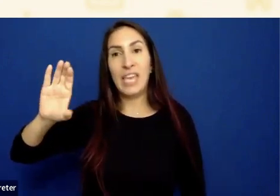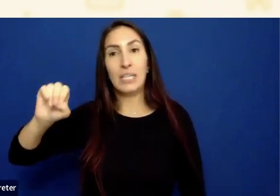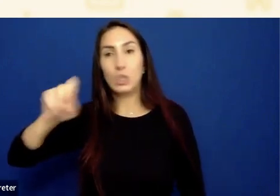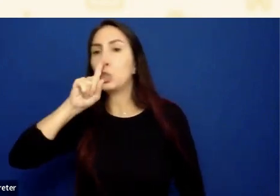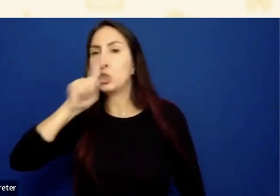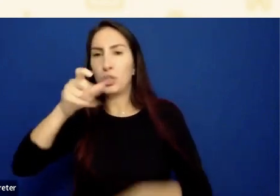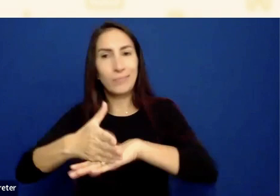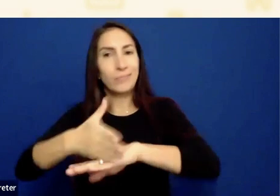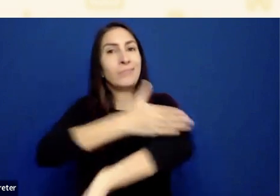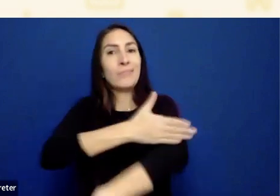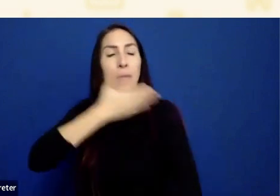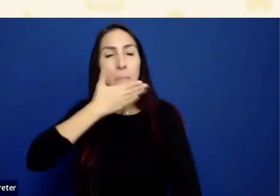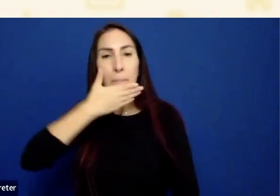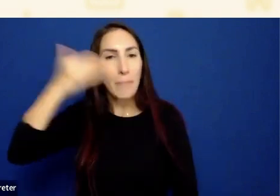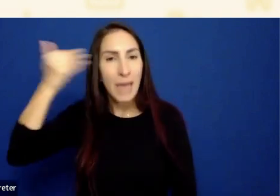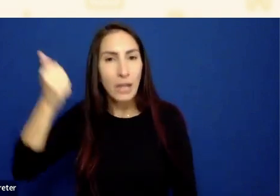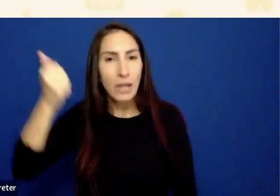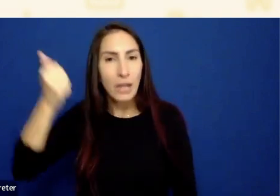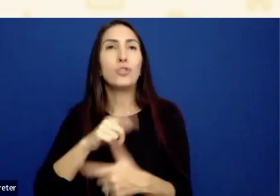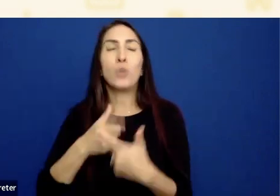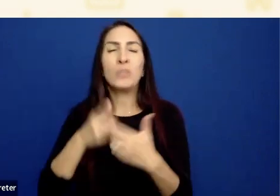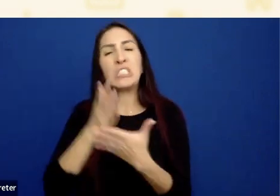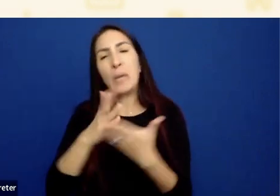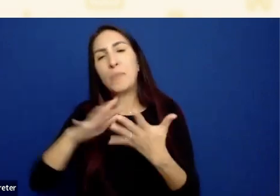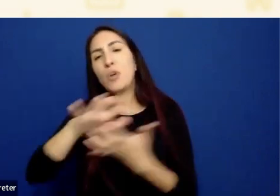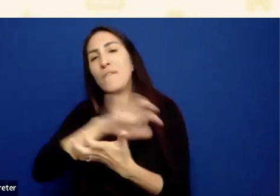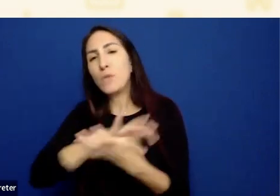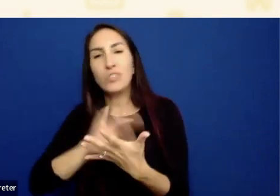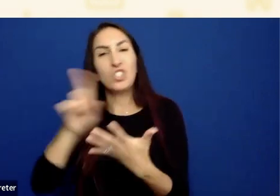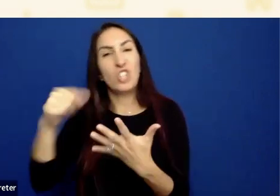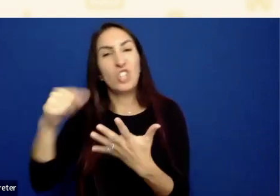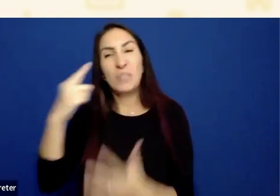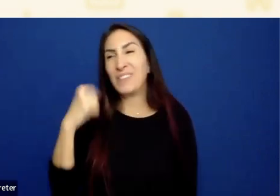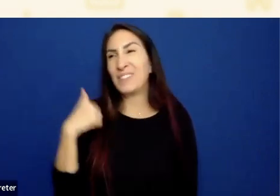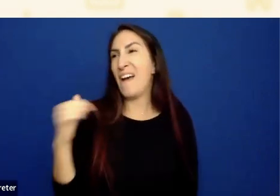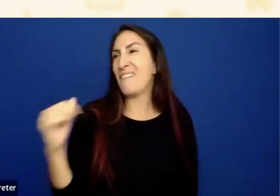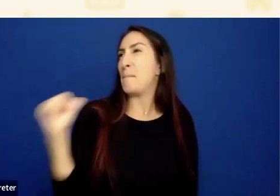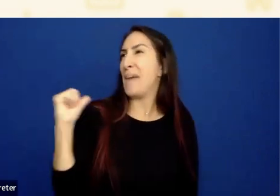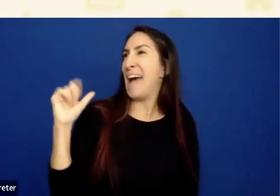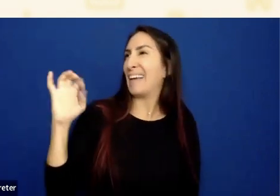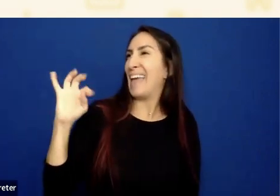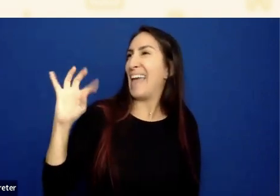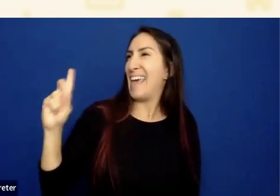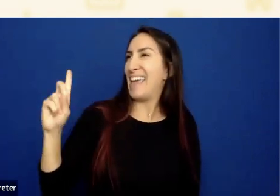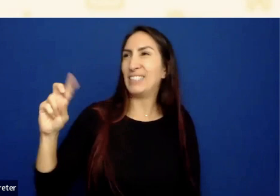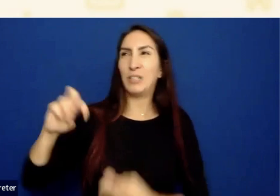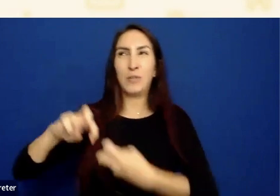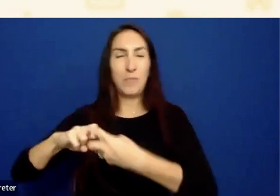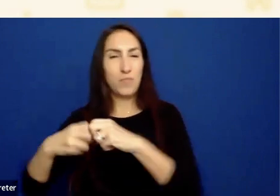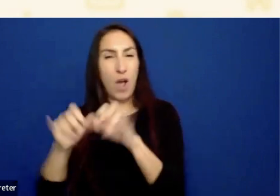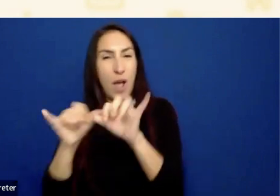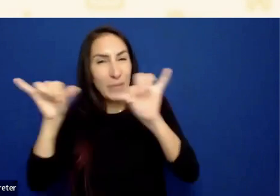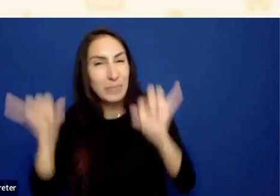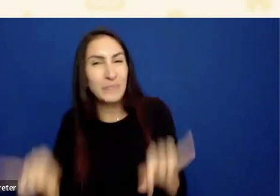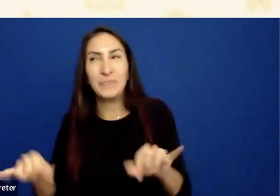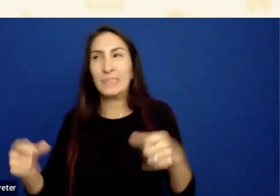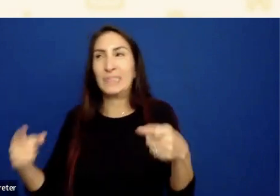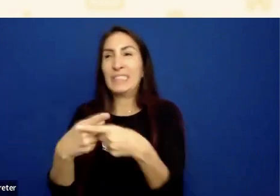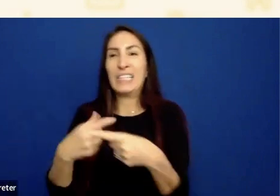just because there's a back-end problem that doesn't allow people to make the UI exactly what they want it to be.